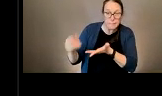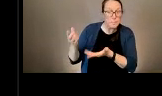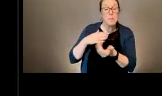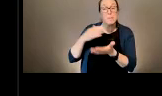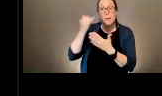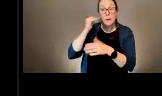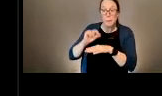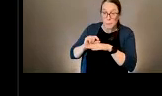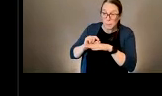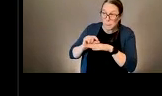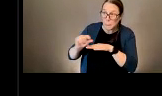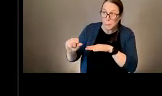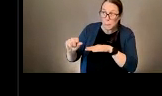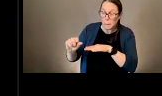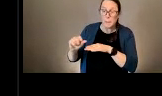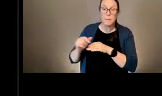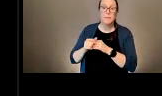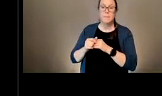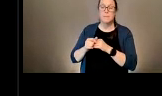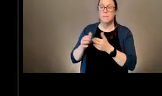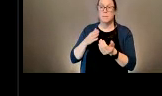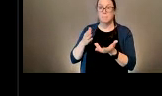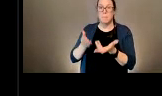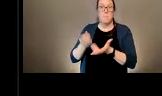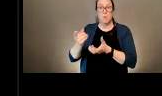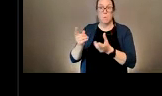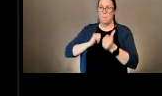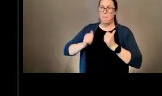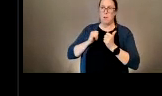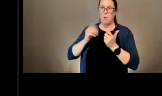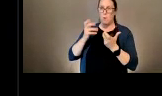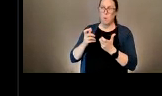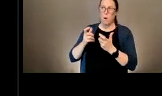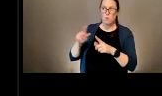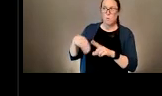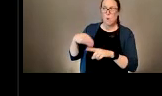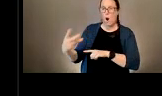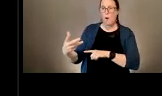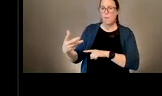I don't know, even if you're a theater, and you wanna offer comps to a performance.